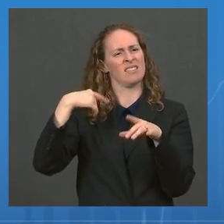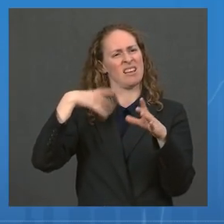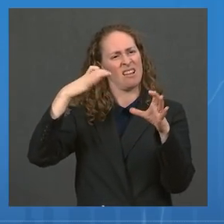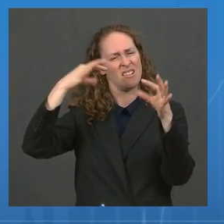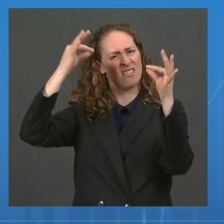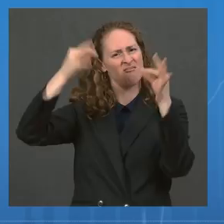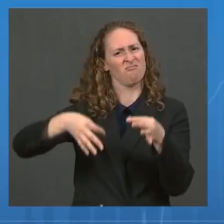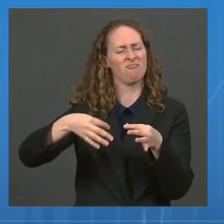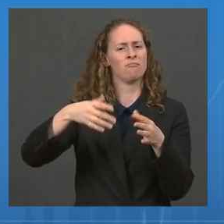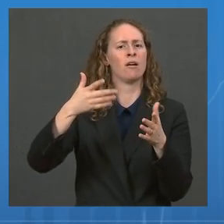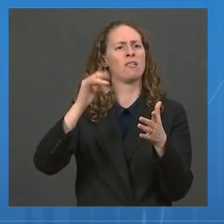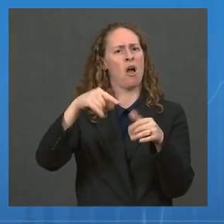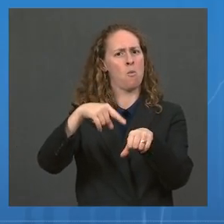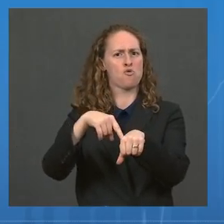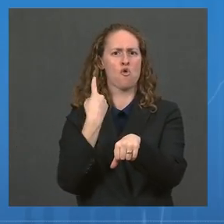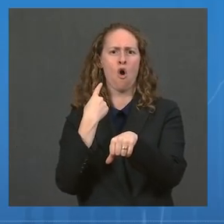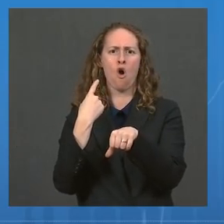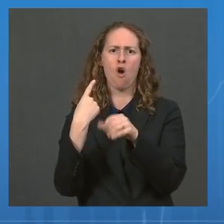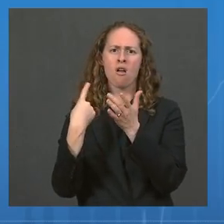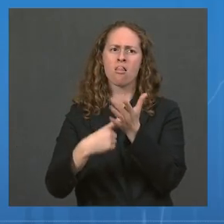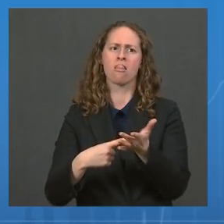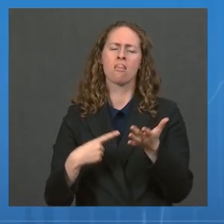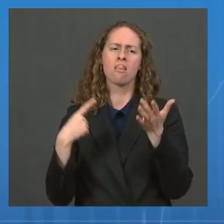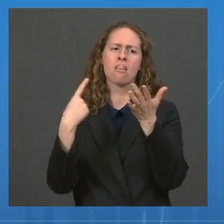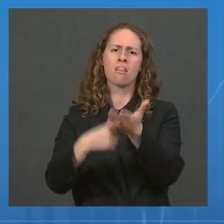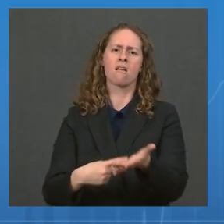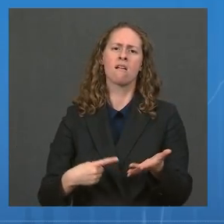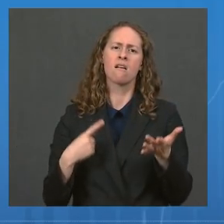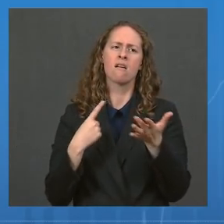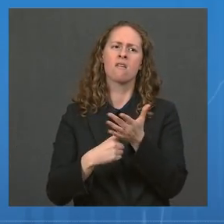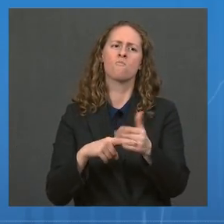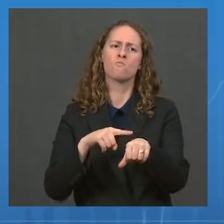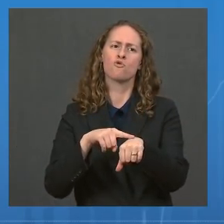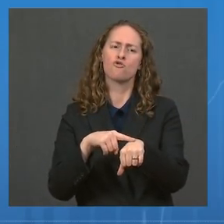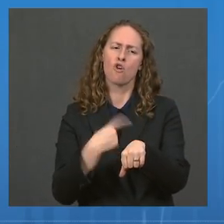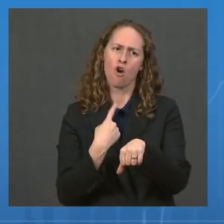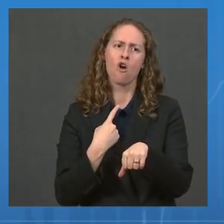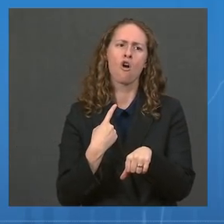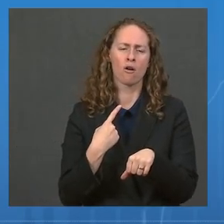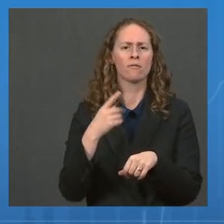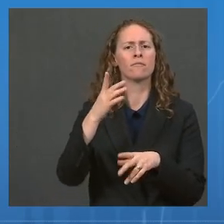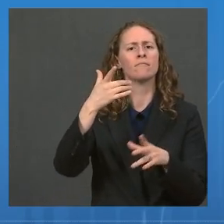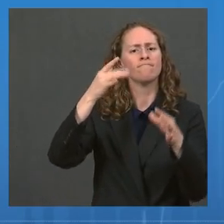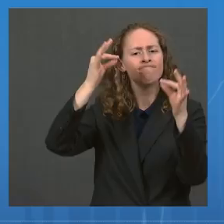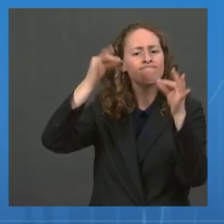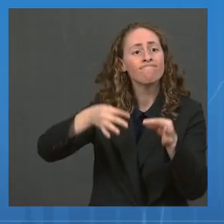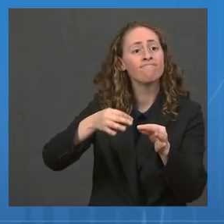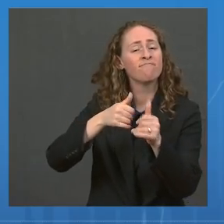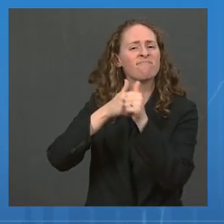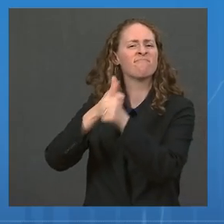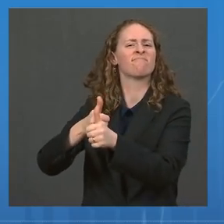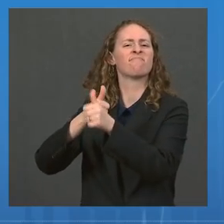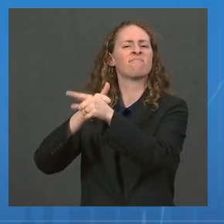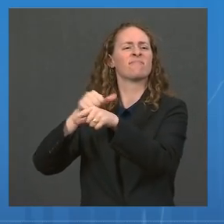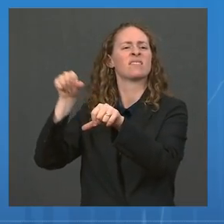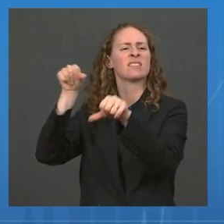and the discussions that this was a scientific close call. In that situation, it was my call to make.